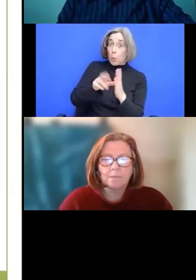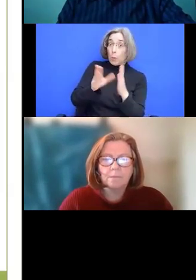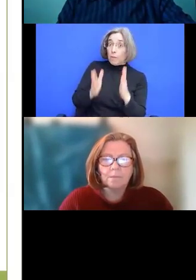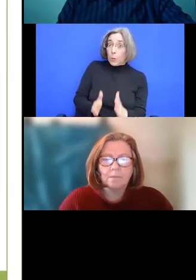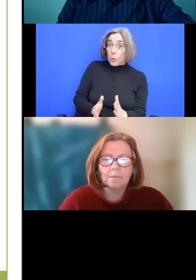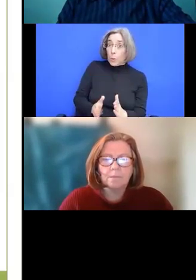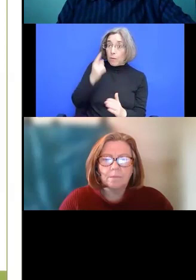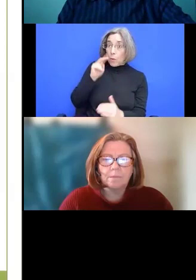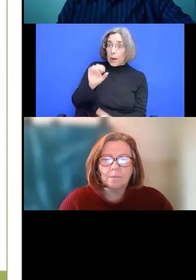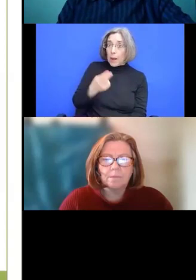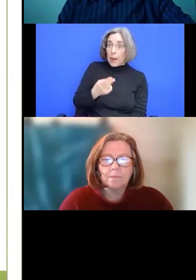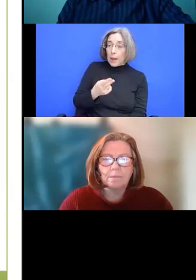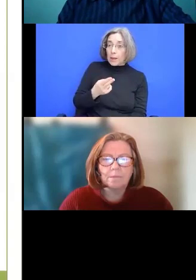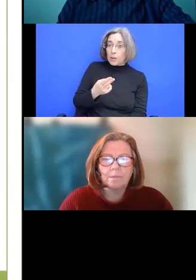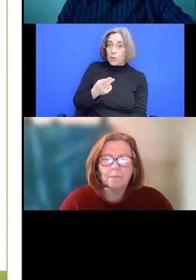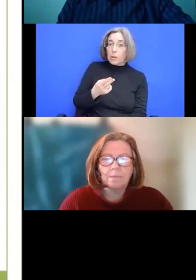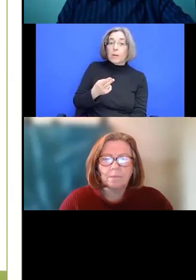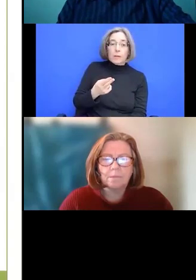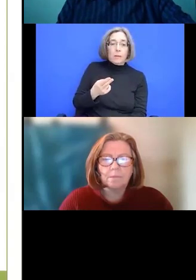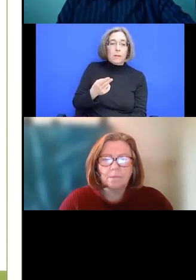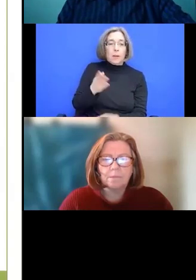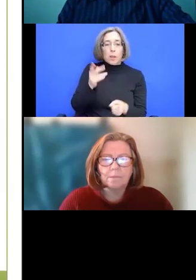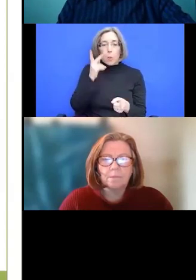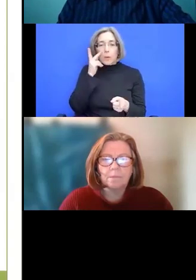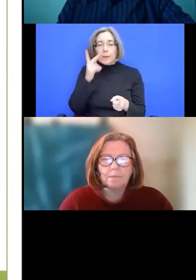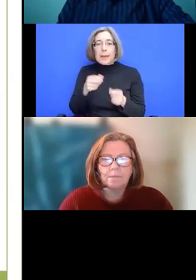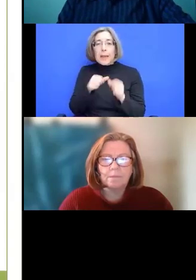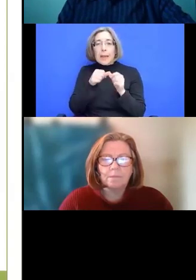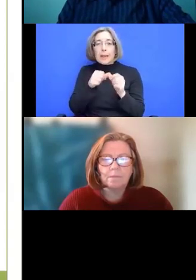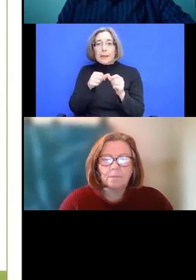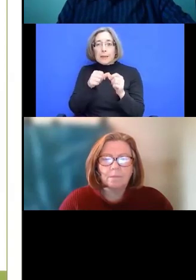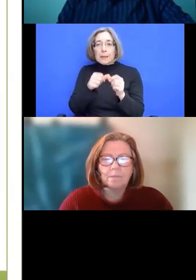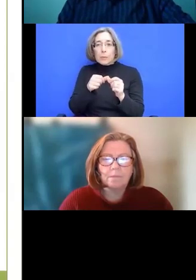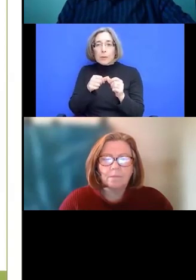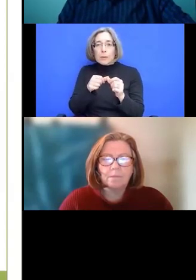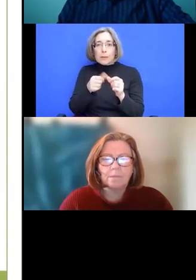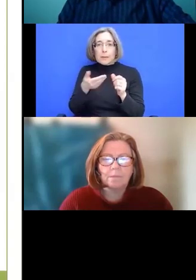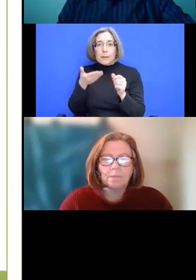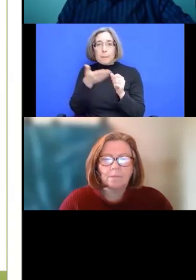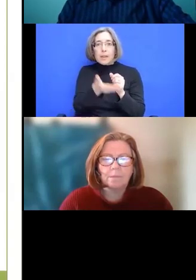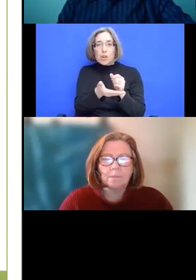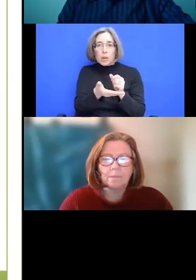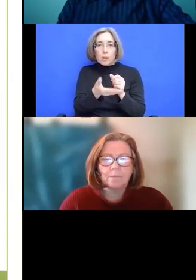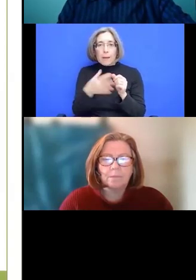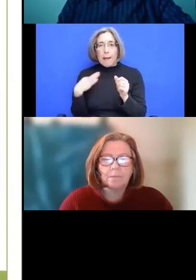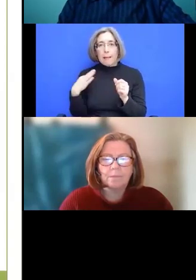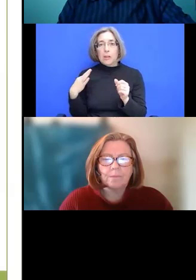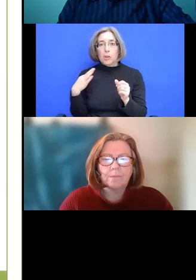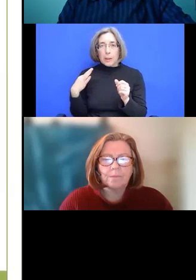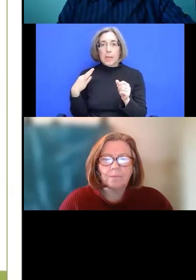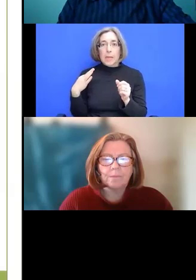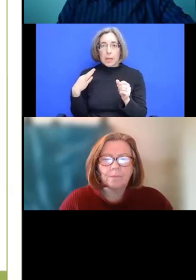your continuous submission eligibility will also be able to be found there.